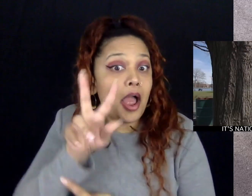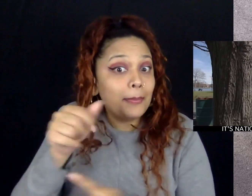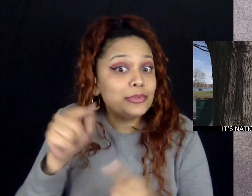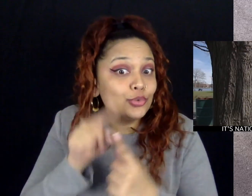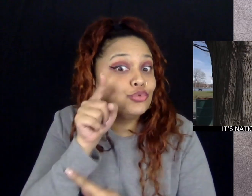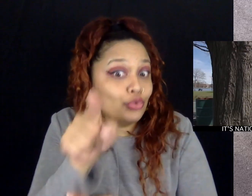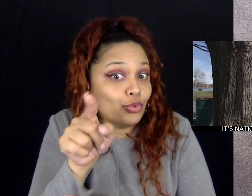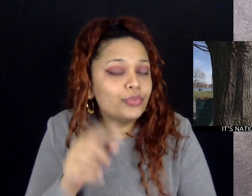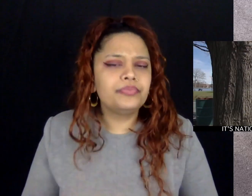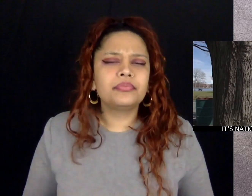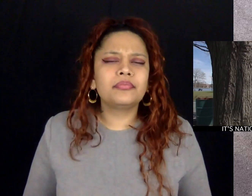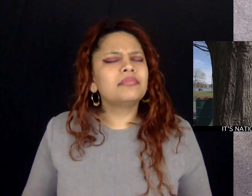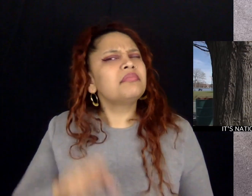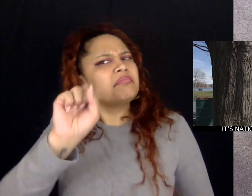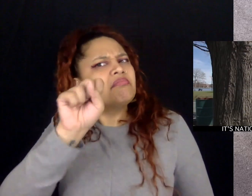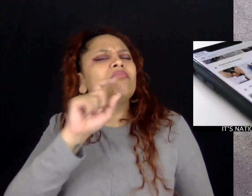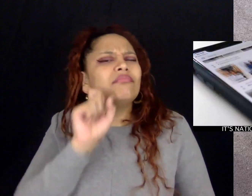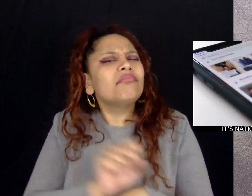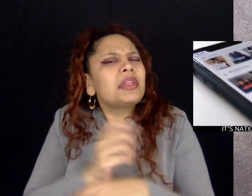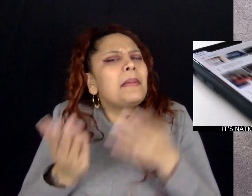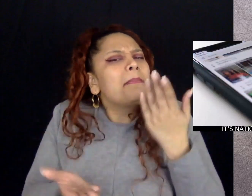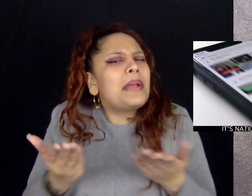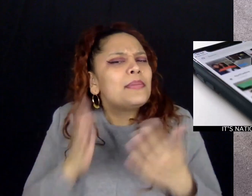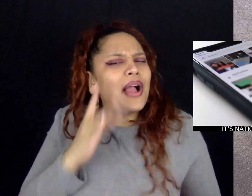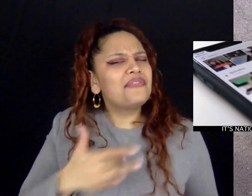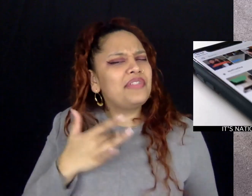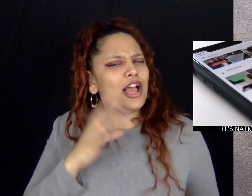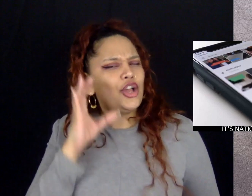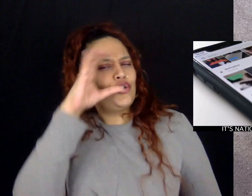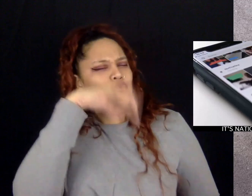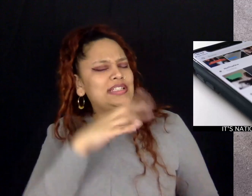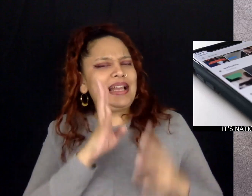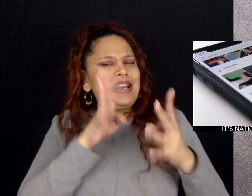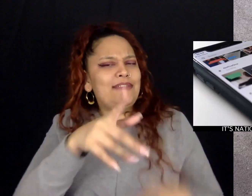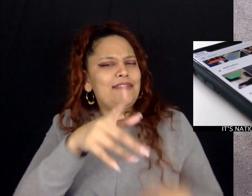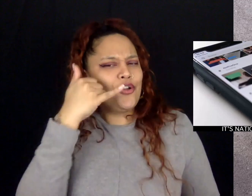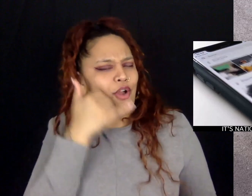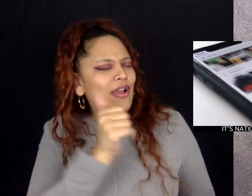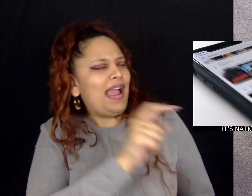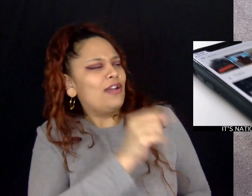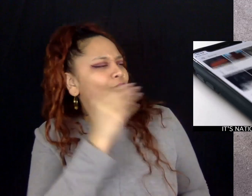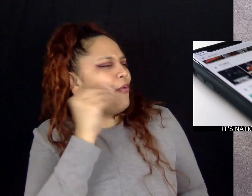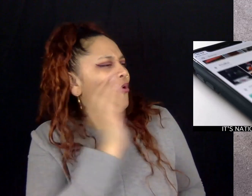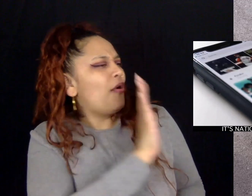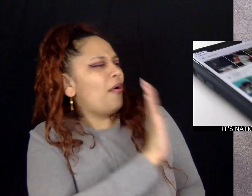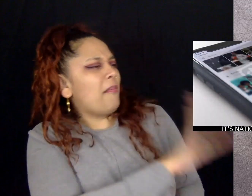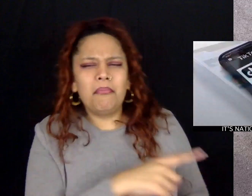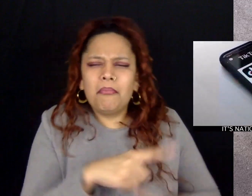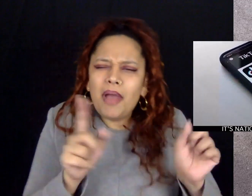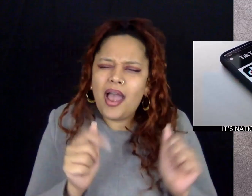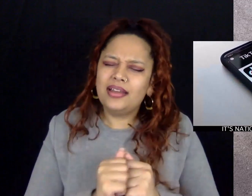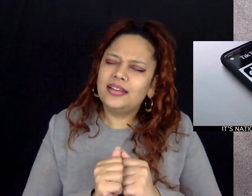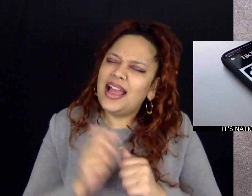it's up to you they might feel strange to leave your phone at home but give it a try